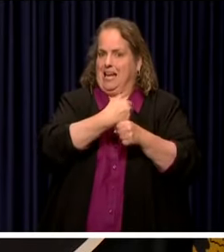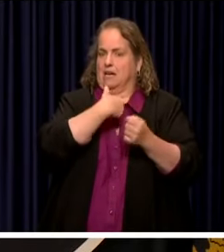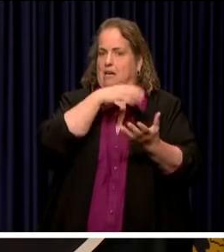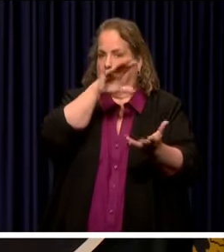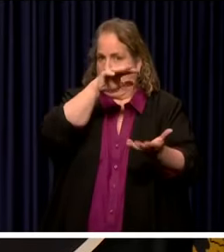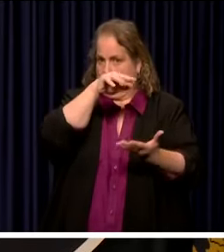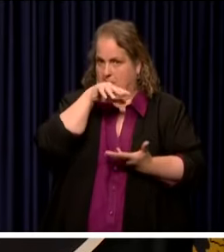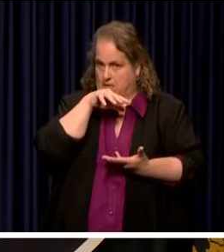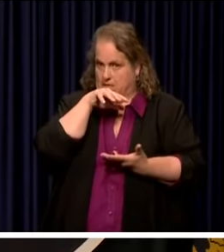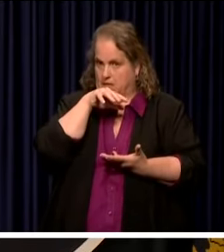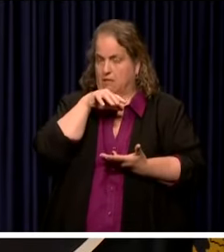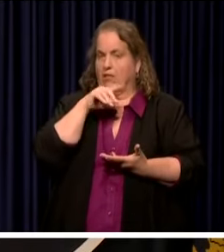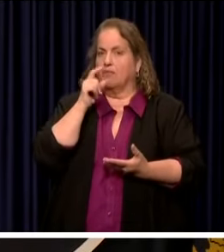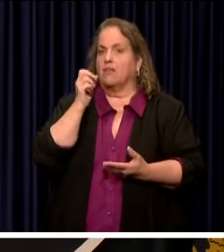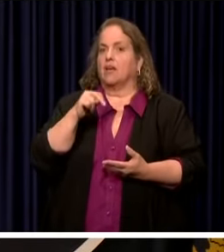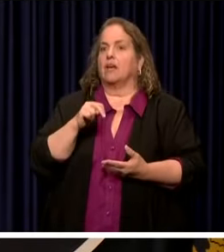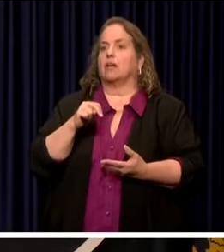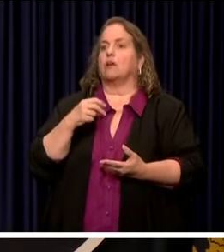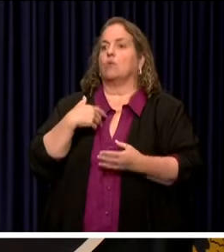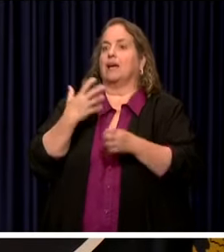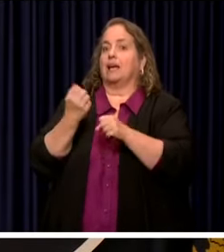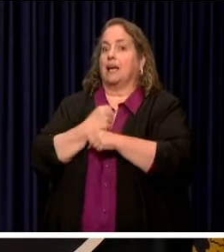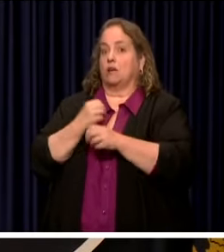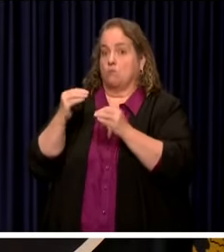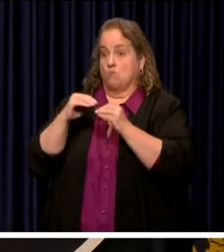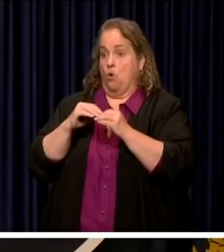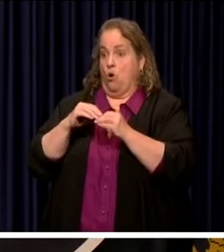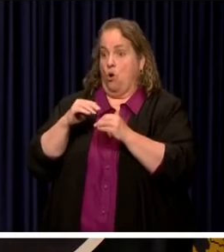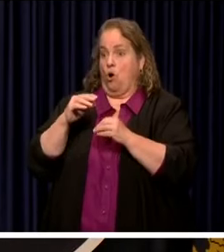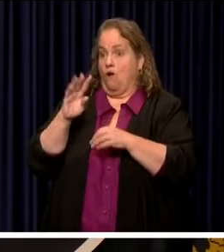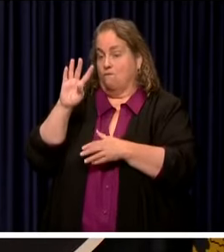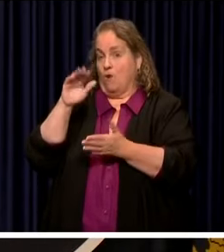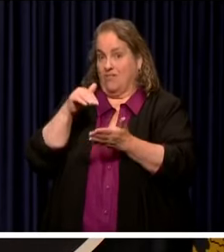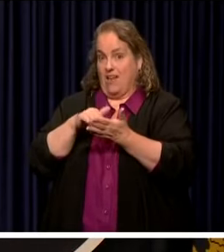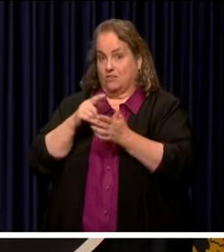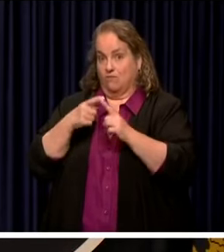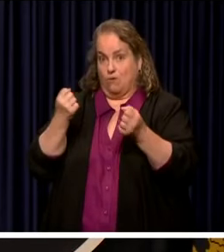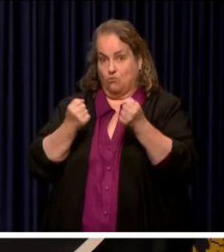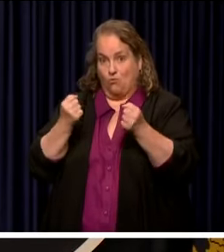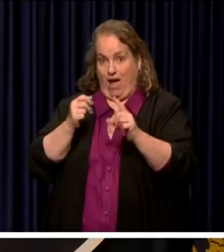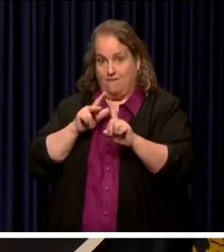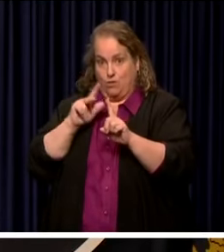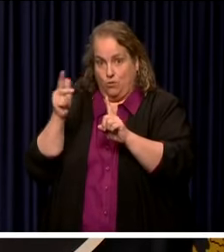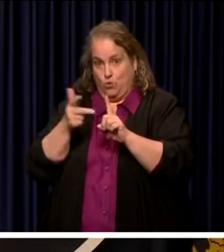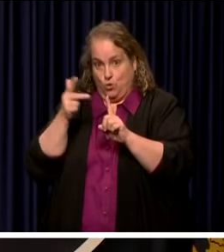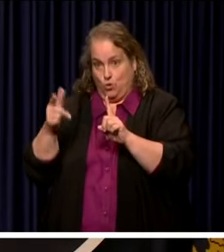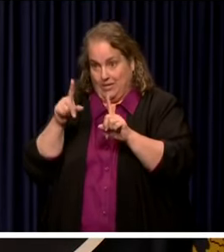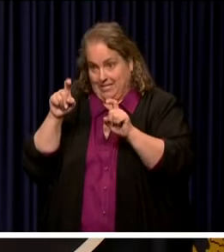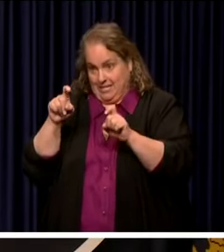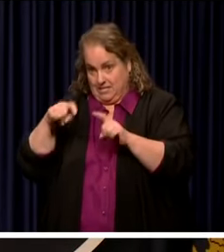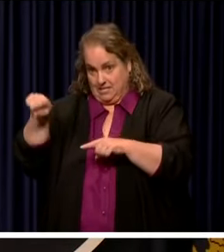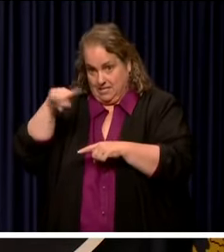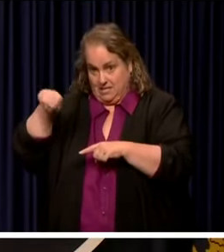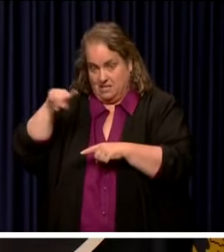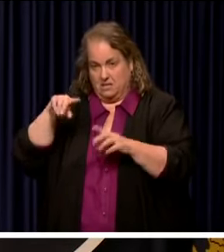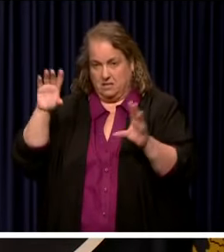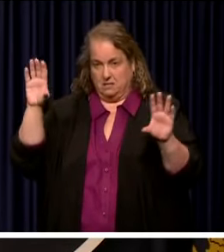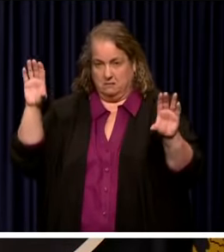EVERYTHING I JUST SAID OTHER THAN THE BENCHMARK PIECE. THANK YOU, GOVERNOR.